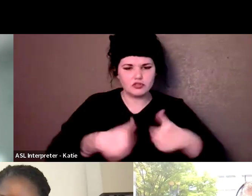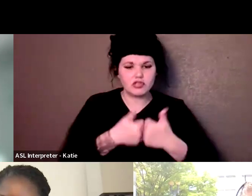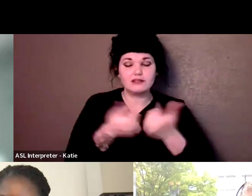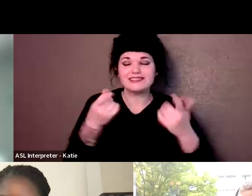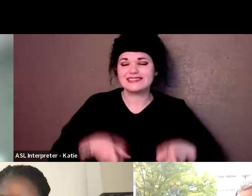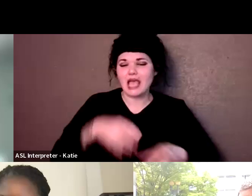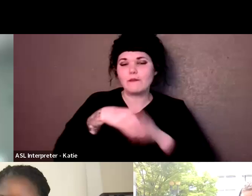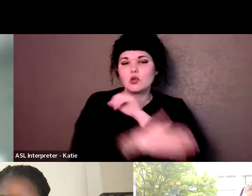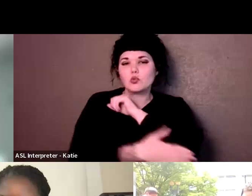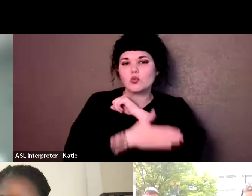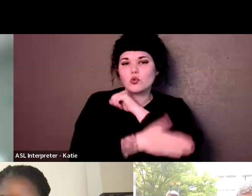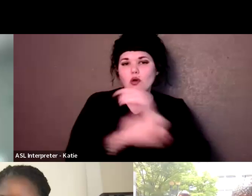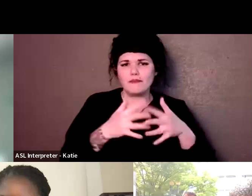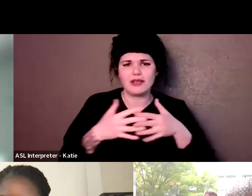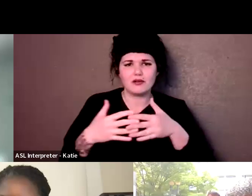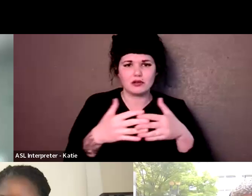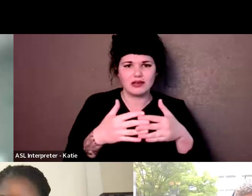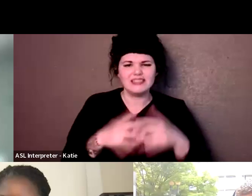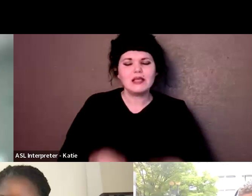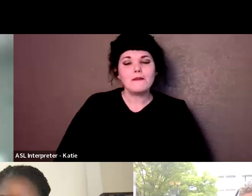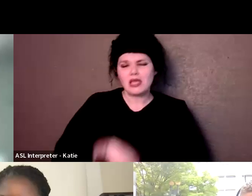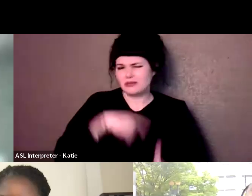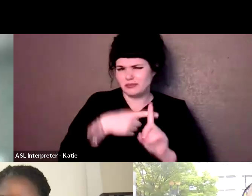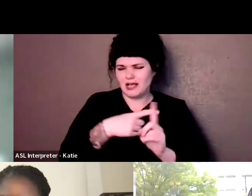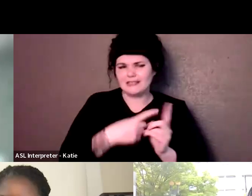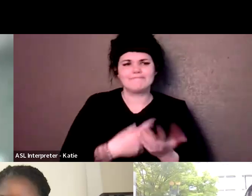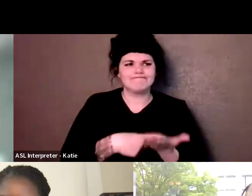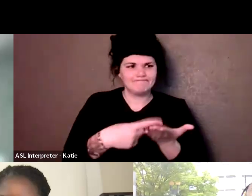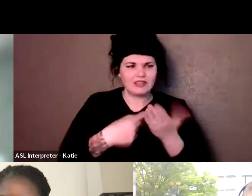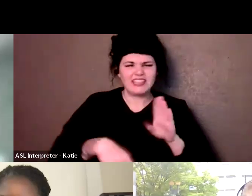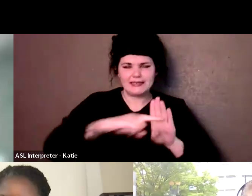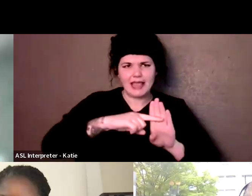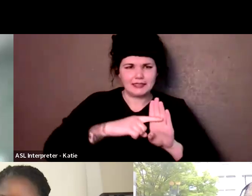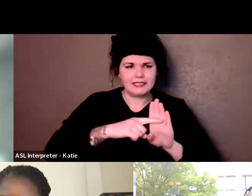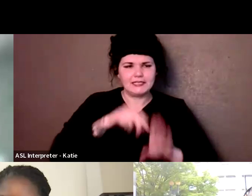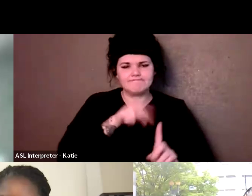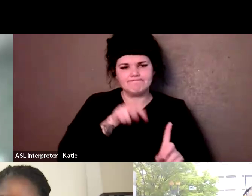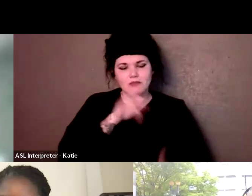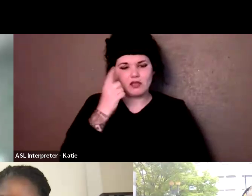the stigma that surrounds mental illness. Welcome Chuck and I am so eager to hear from you as